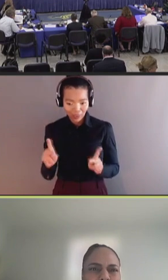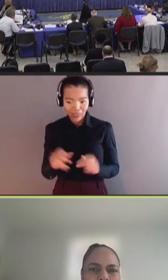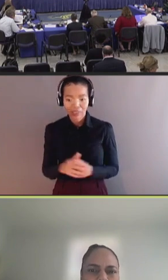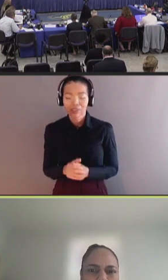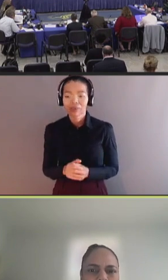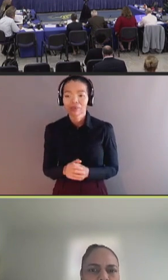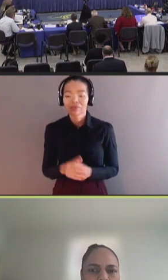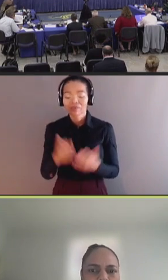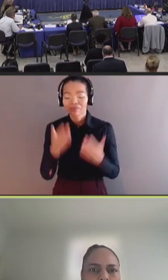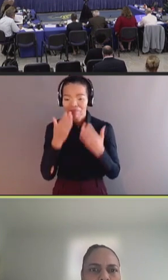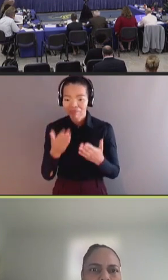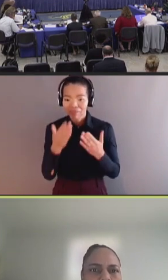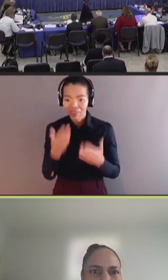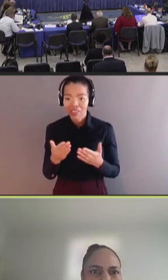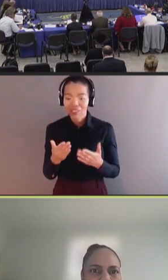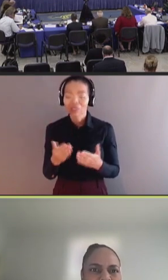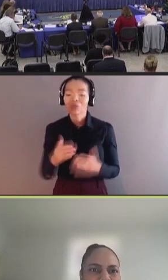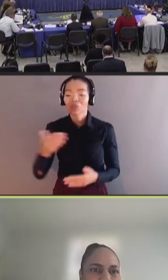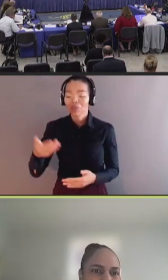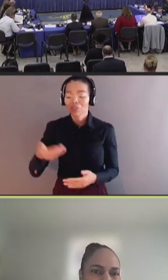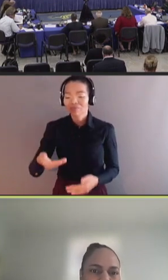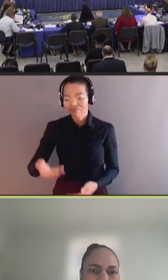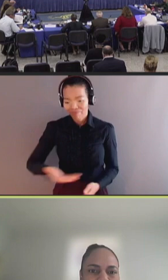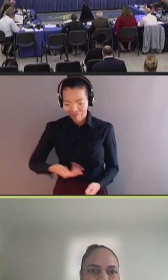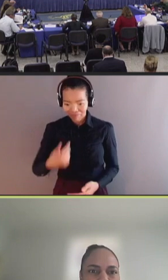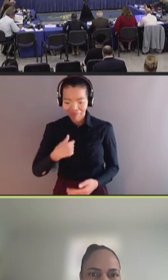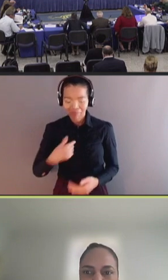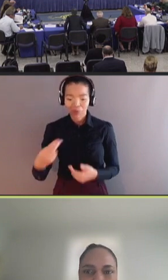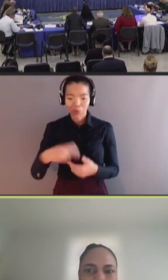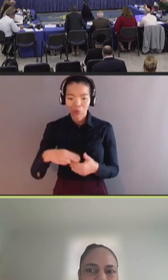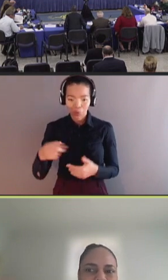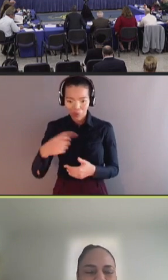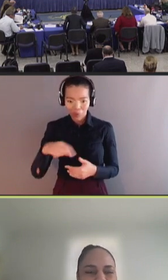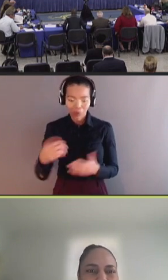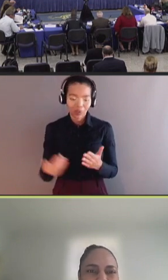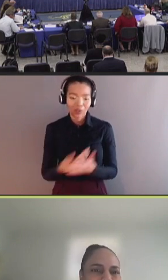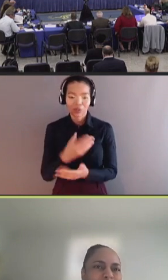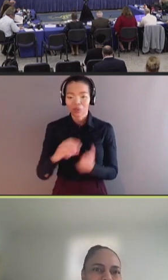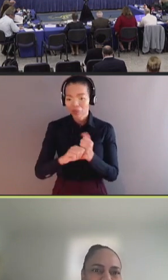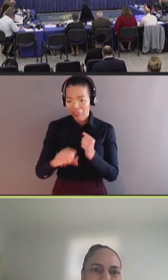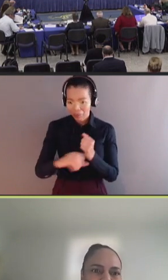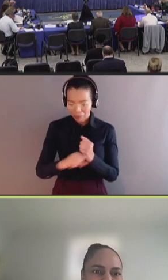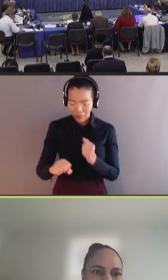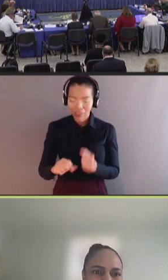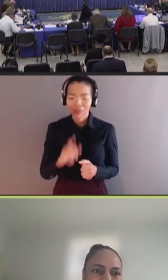for having me join you all to talk about this new campaign. It's always a pleasure to speak to this